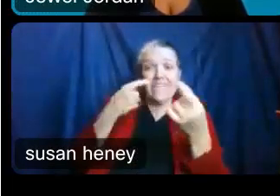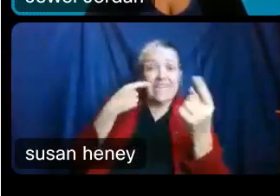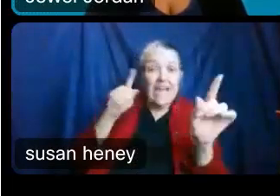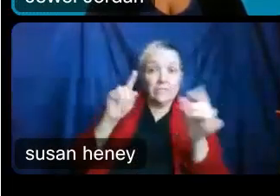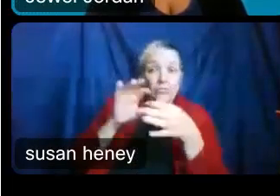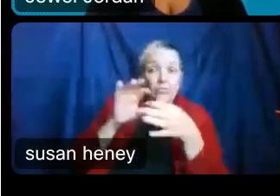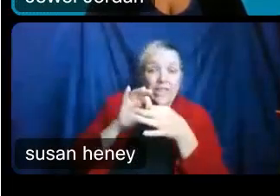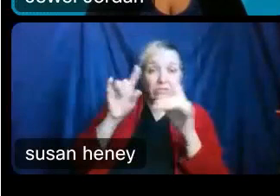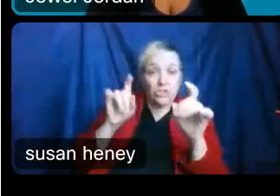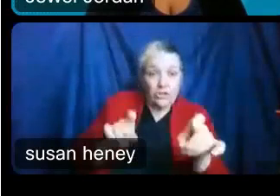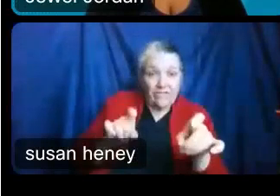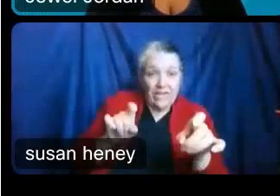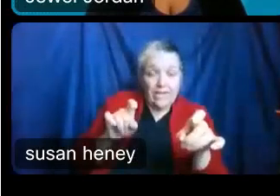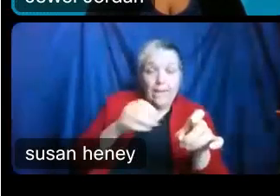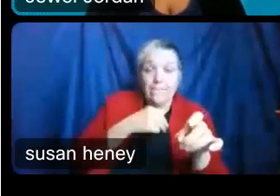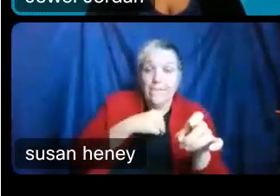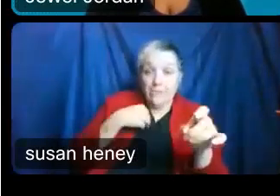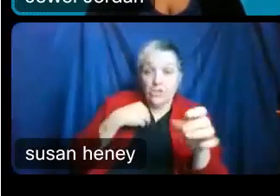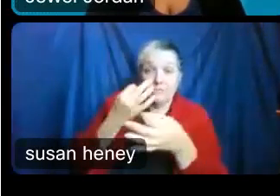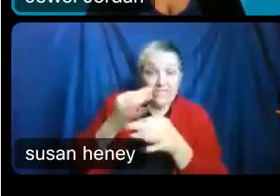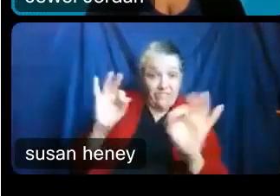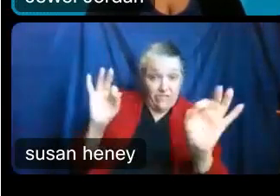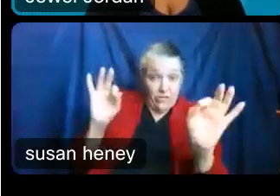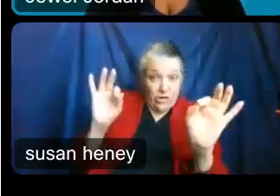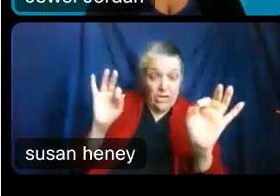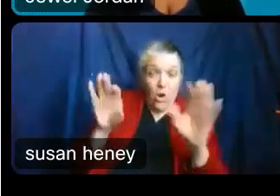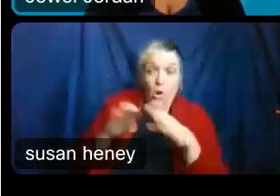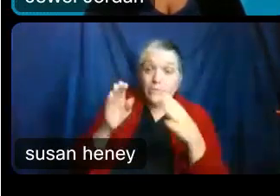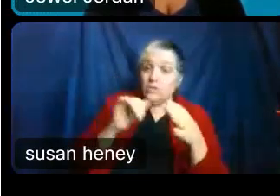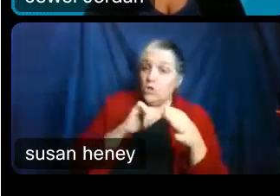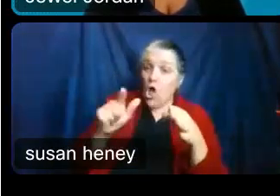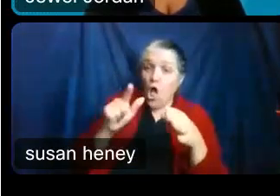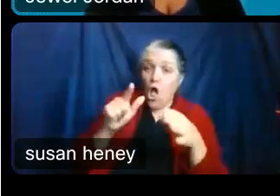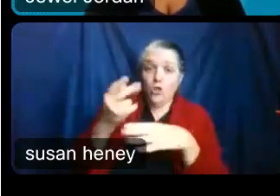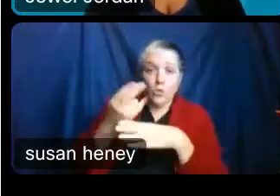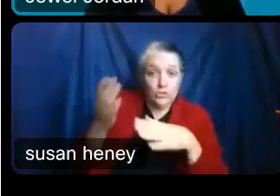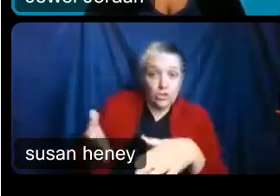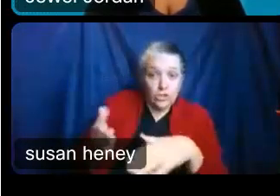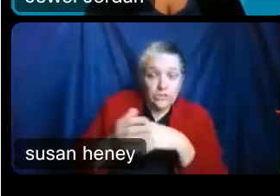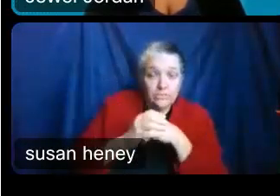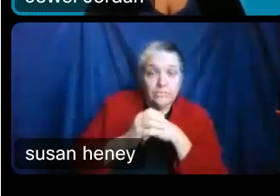is free and open to all interested ACS data users. And finally, you can sign up for and